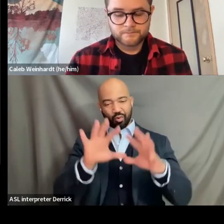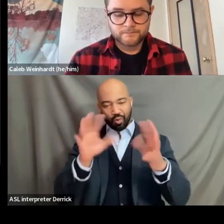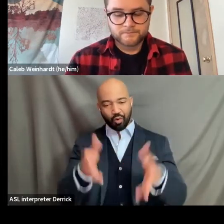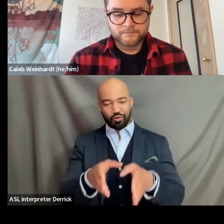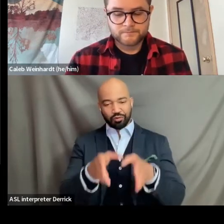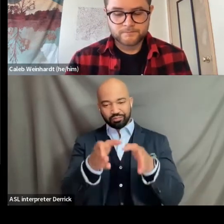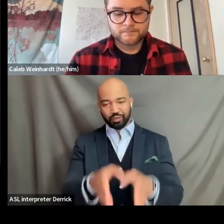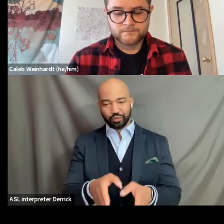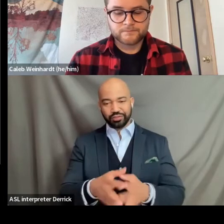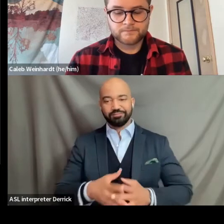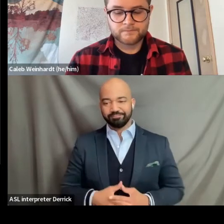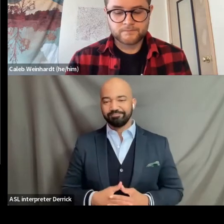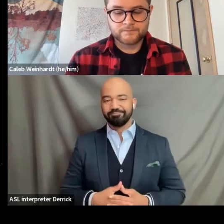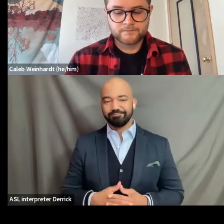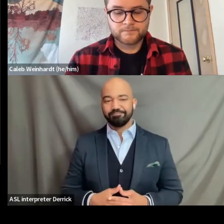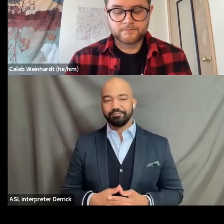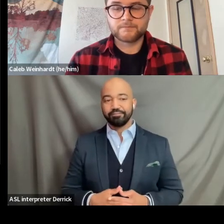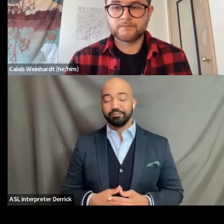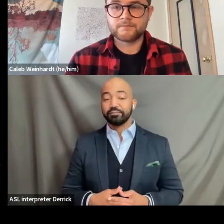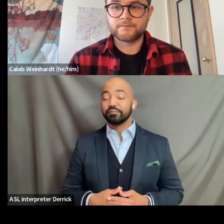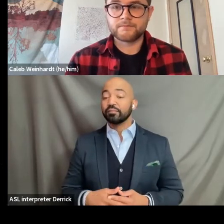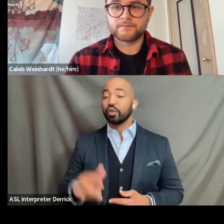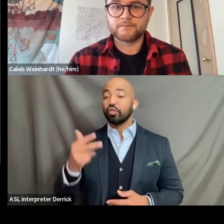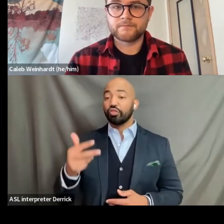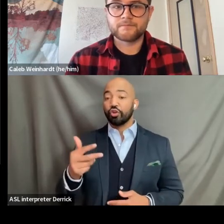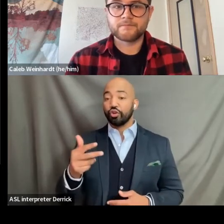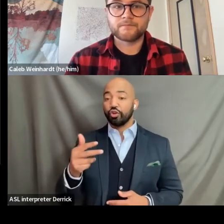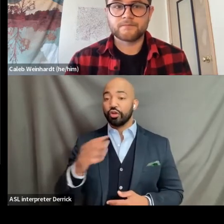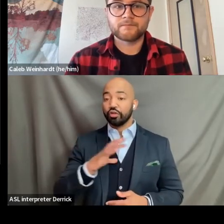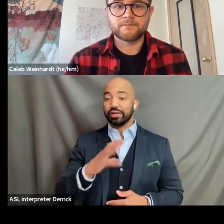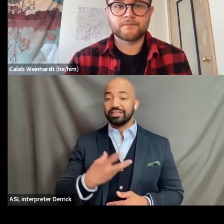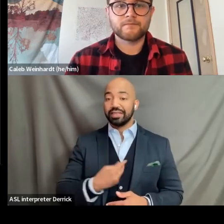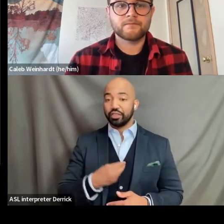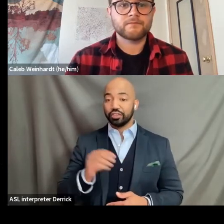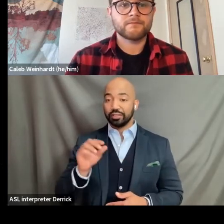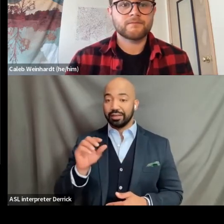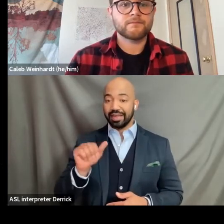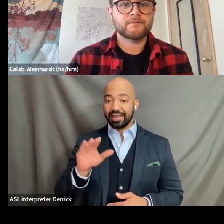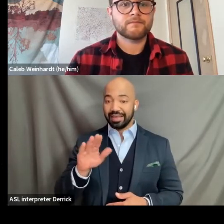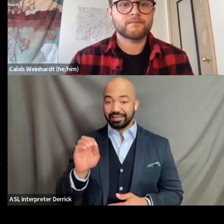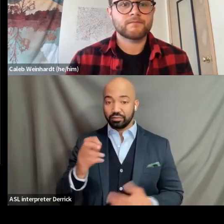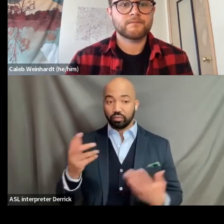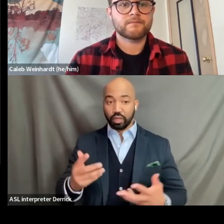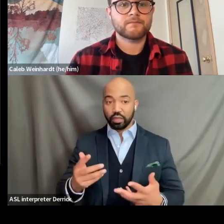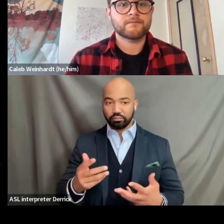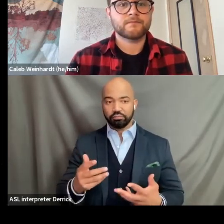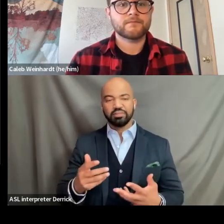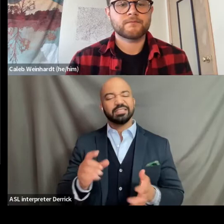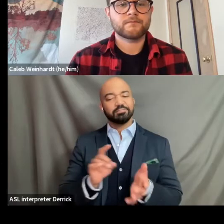So the third trans-specific ACE is around expulsion from home. So in our brainstorm before many people mentioned